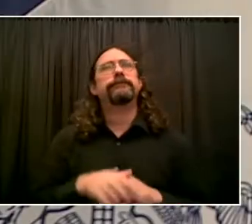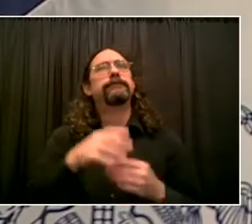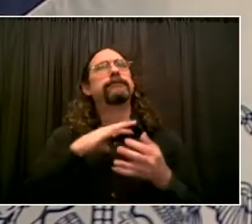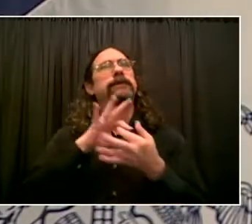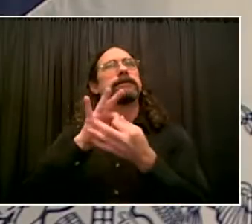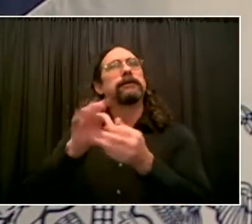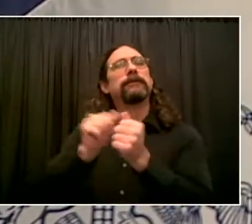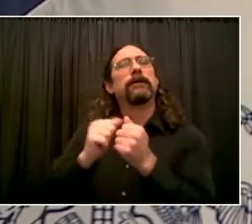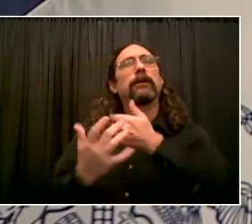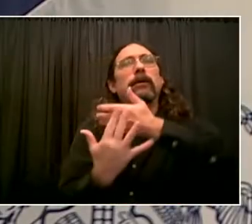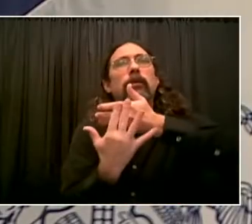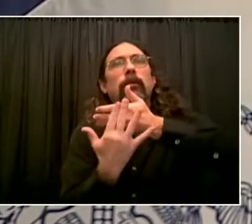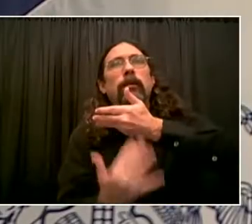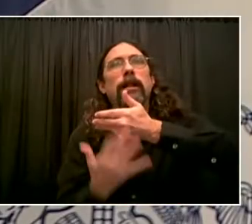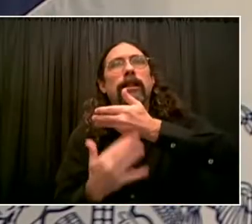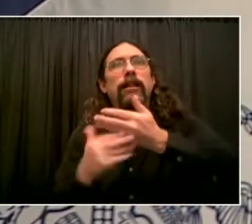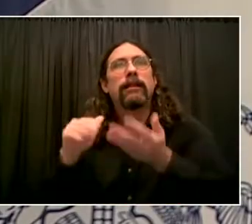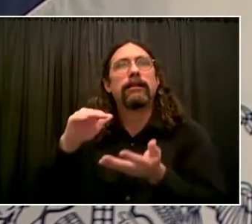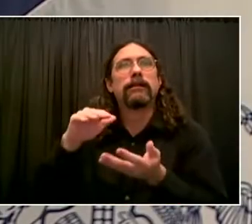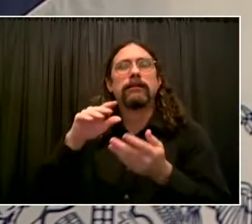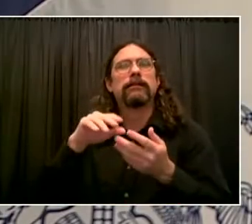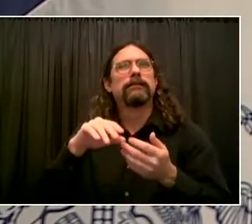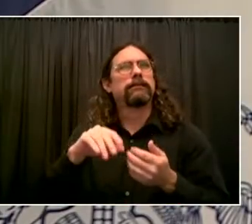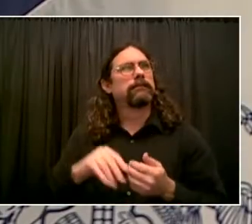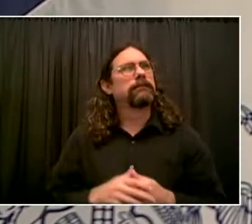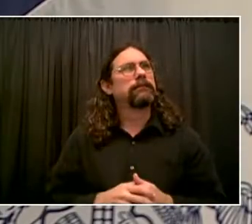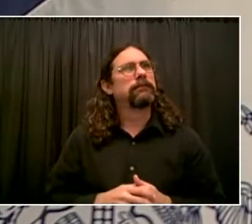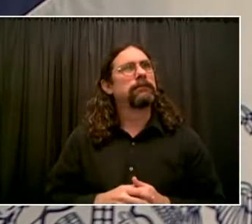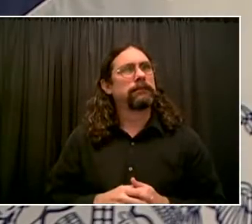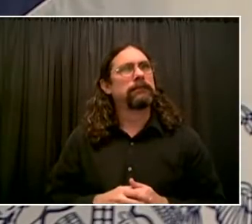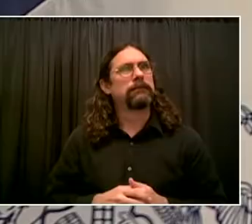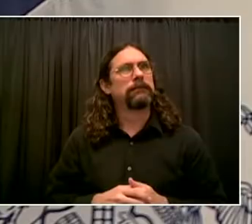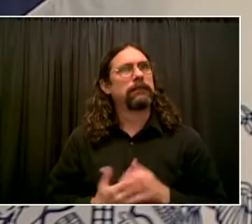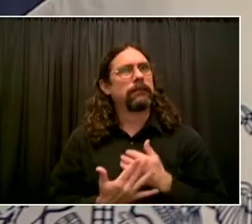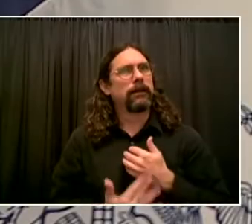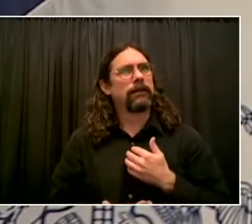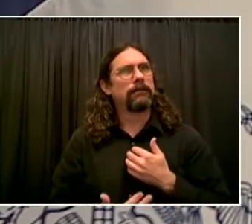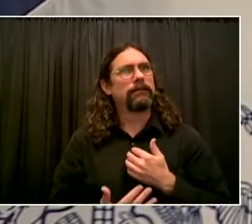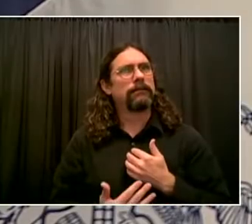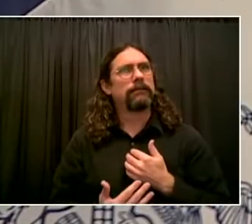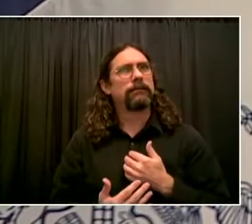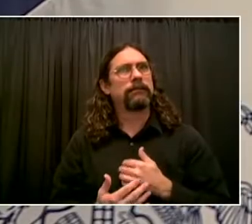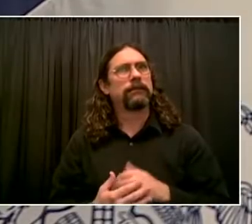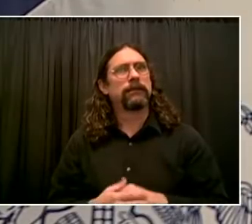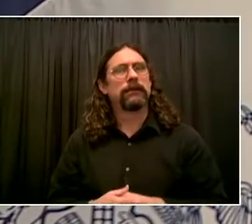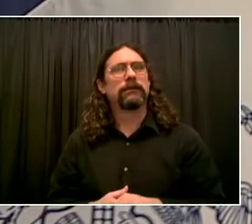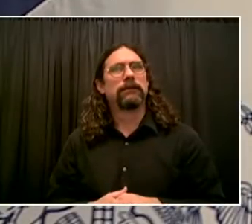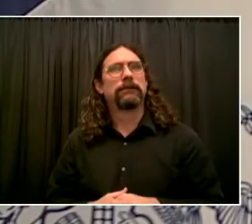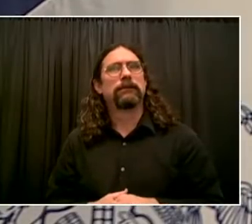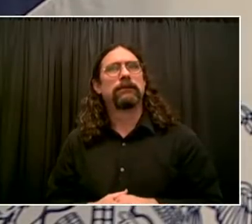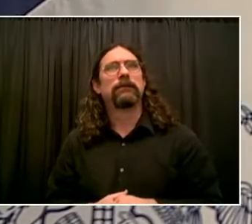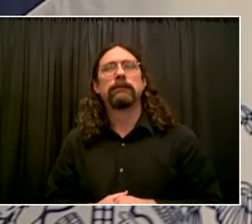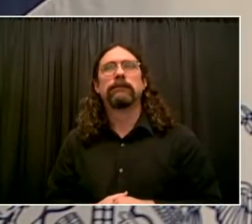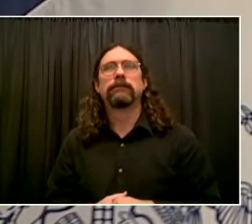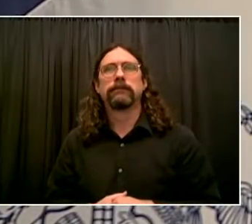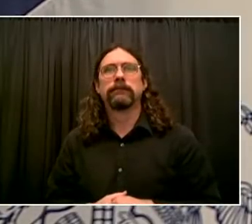$435,000 TO THE LOBBYIST FIRM THAT REPRESENTS THE BLOOD CENTER IN THIS MTATE R.